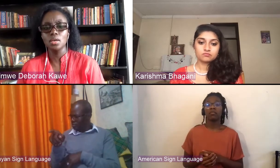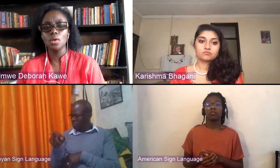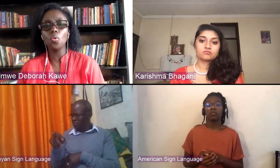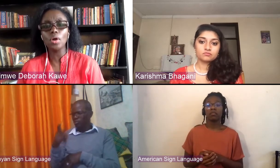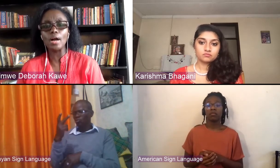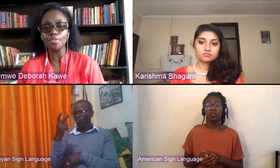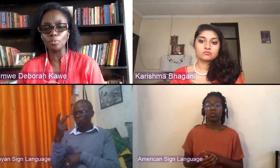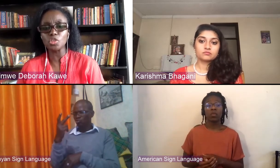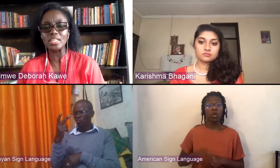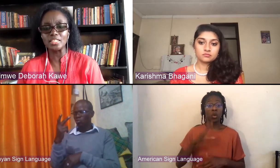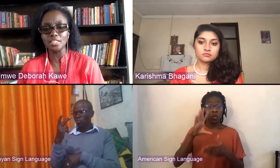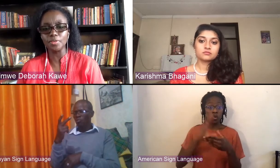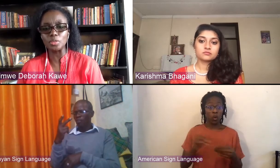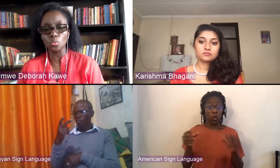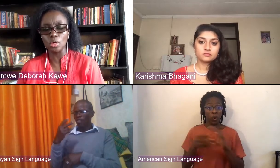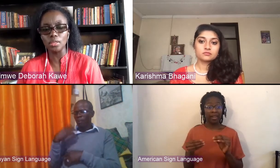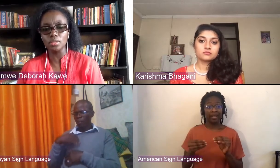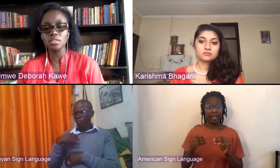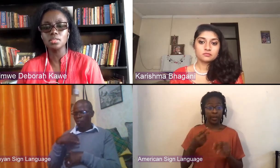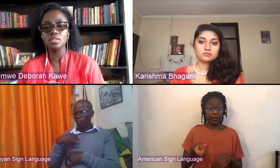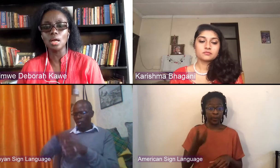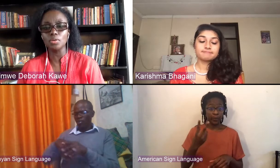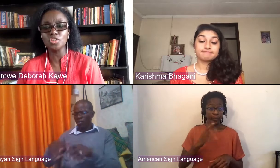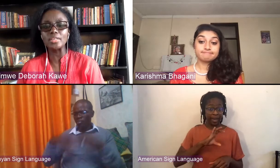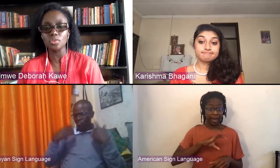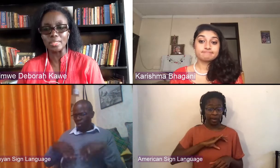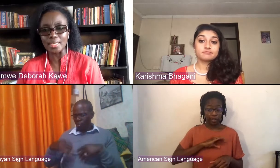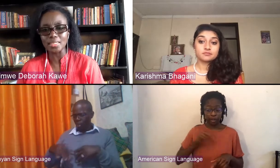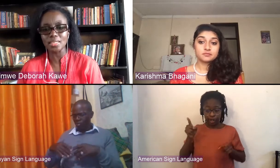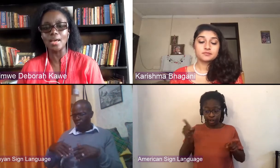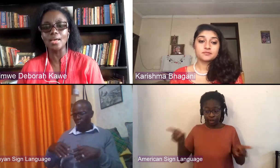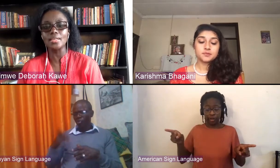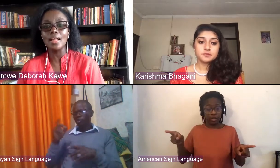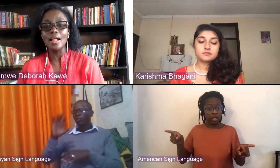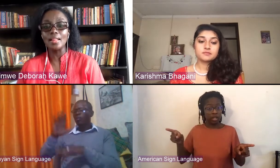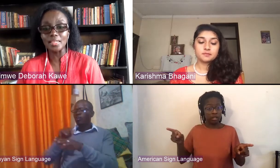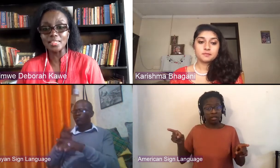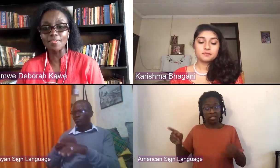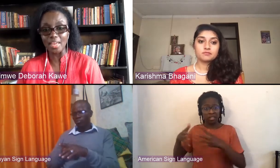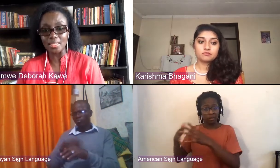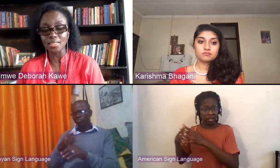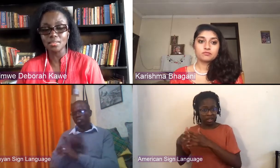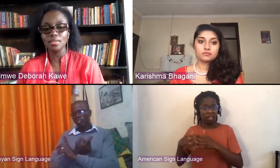who come from totally different worlds trying to understand these events